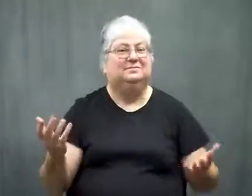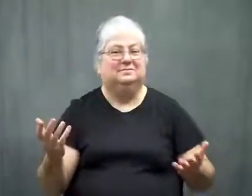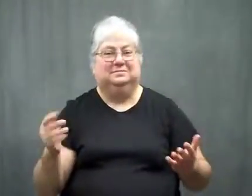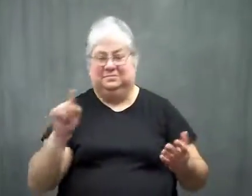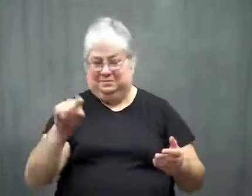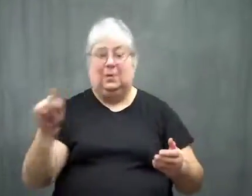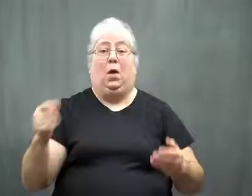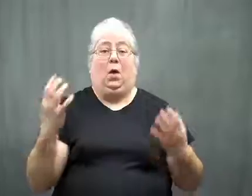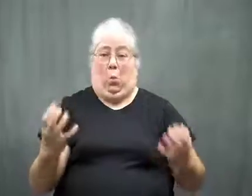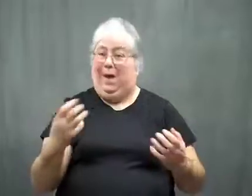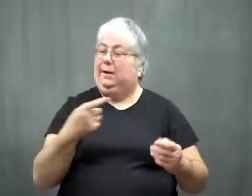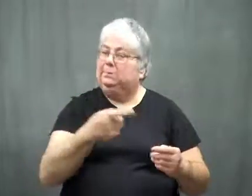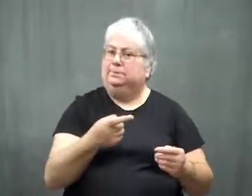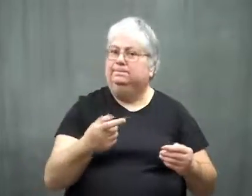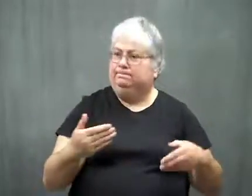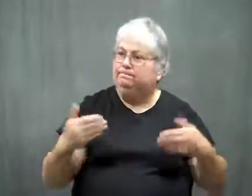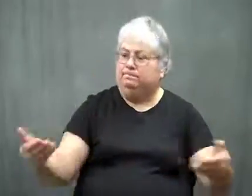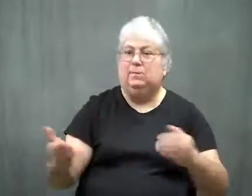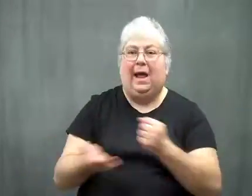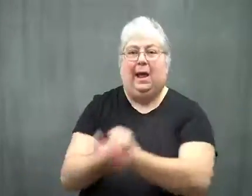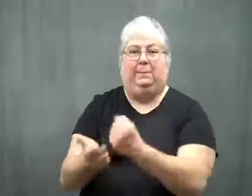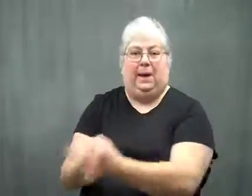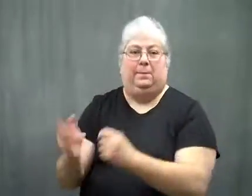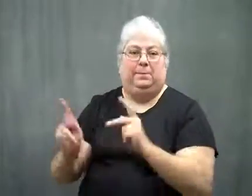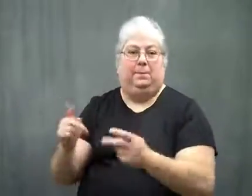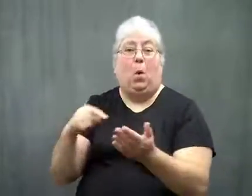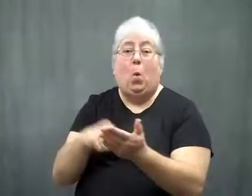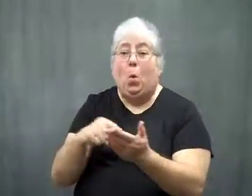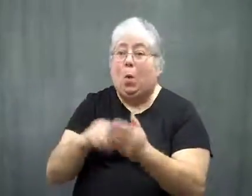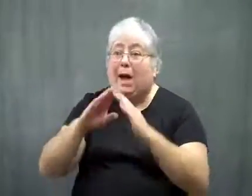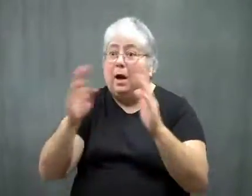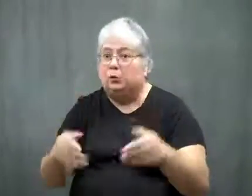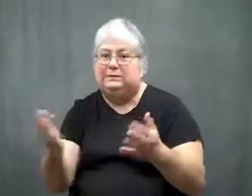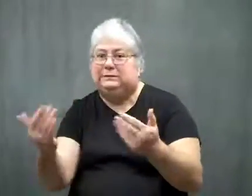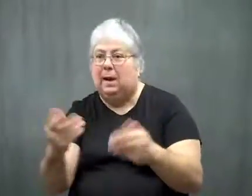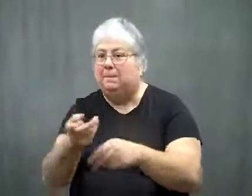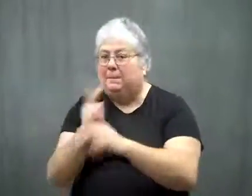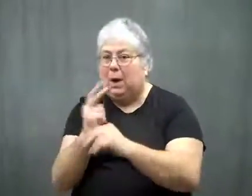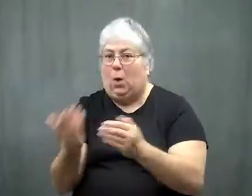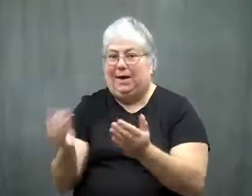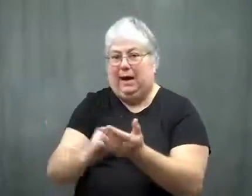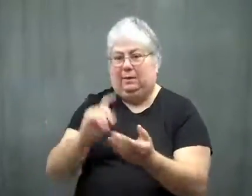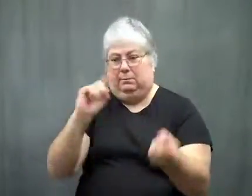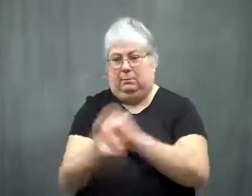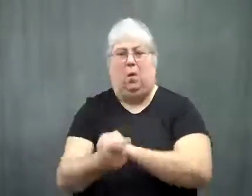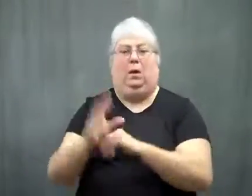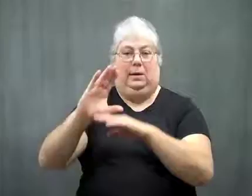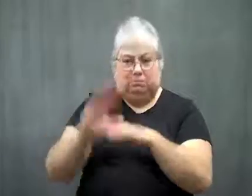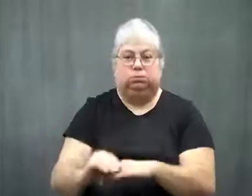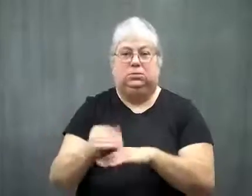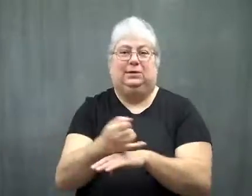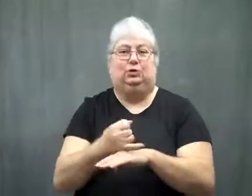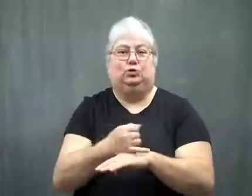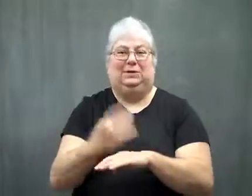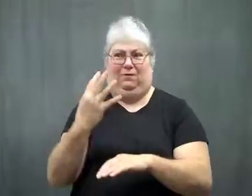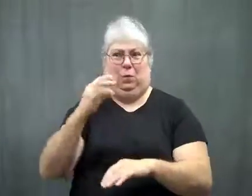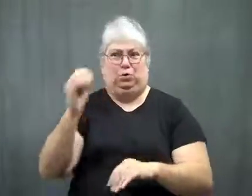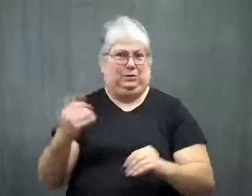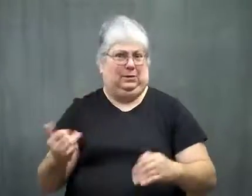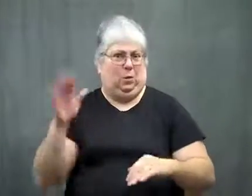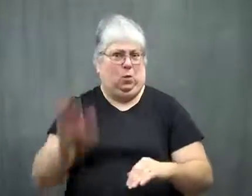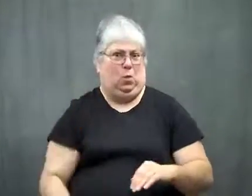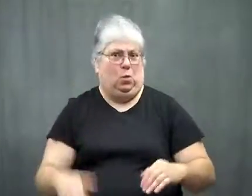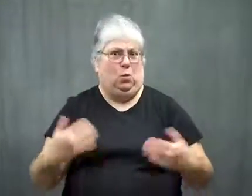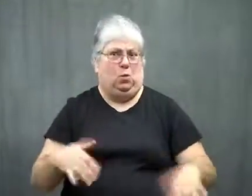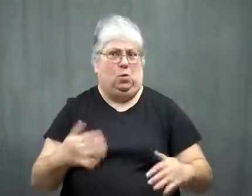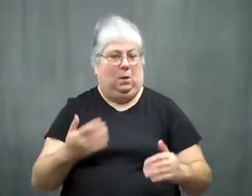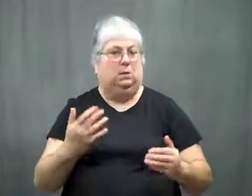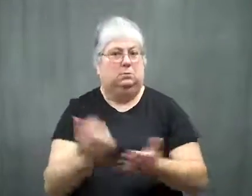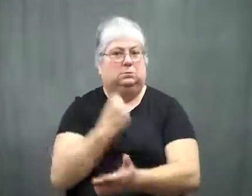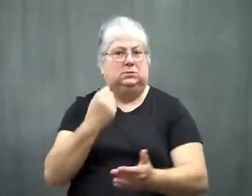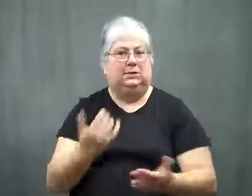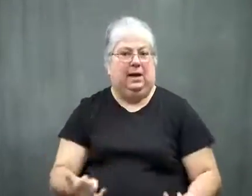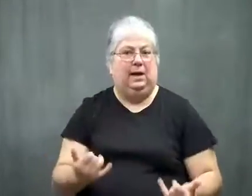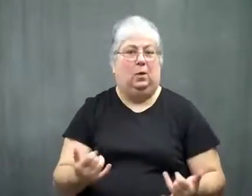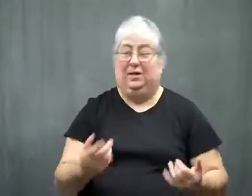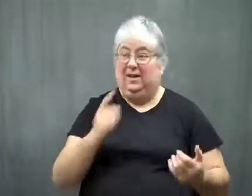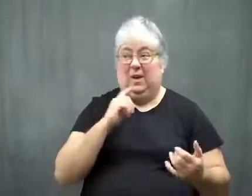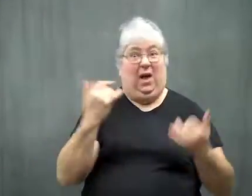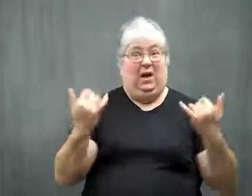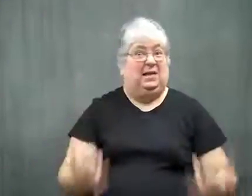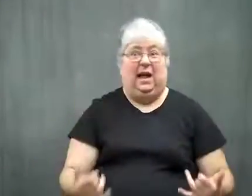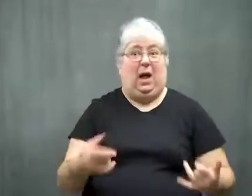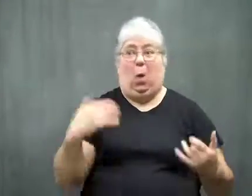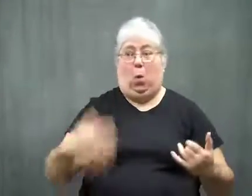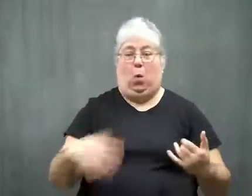They would help people refinance their homes at 4% interest, which is really low.